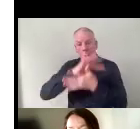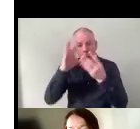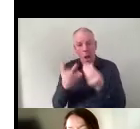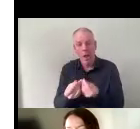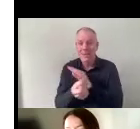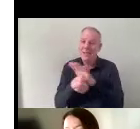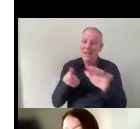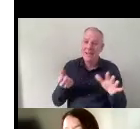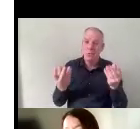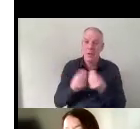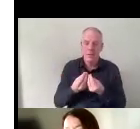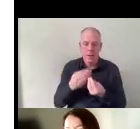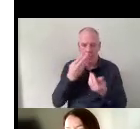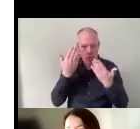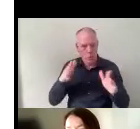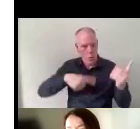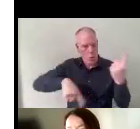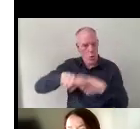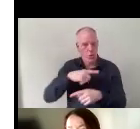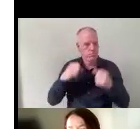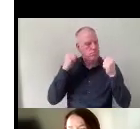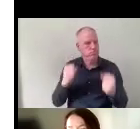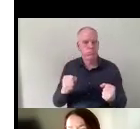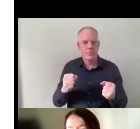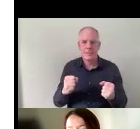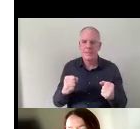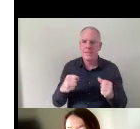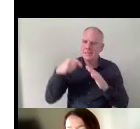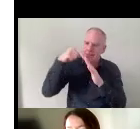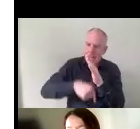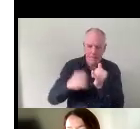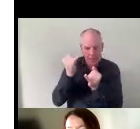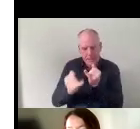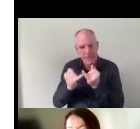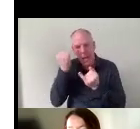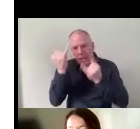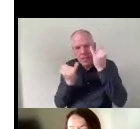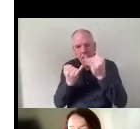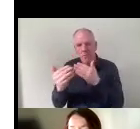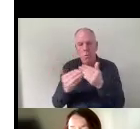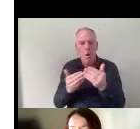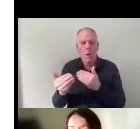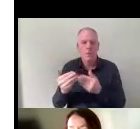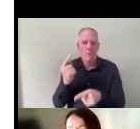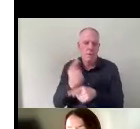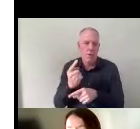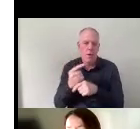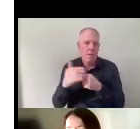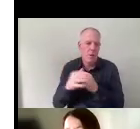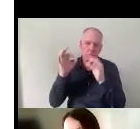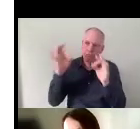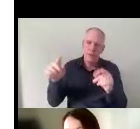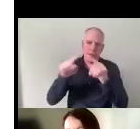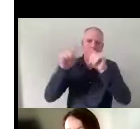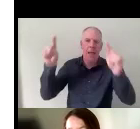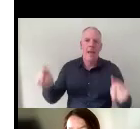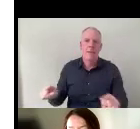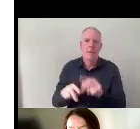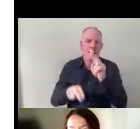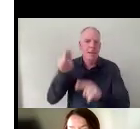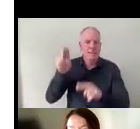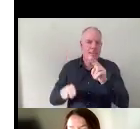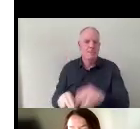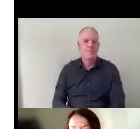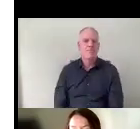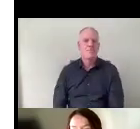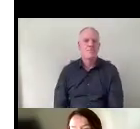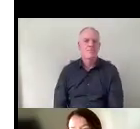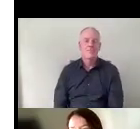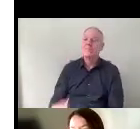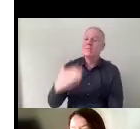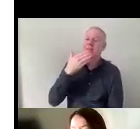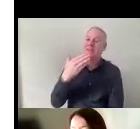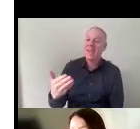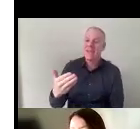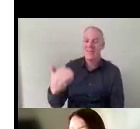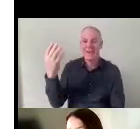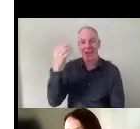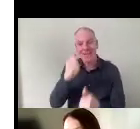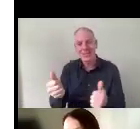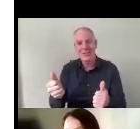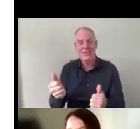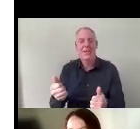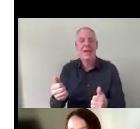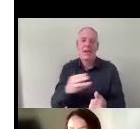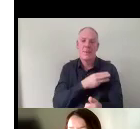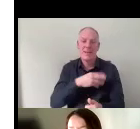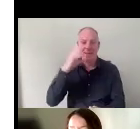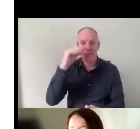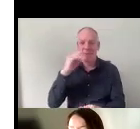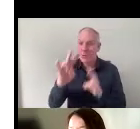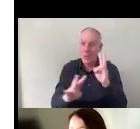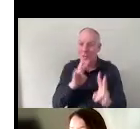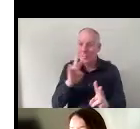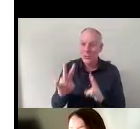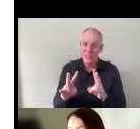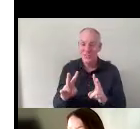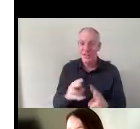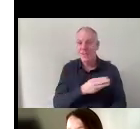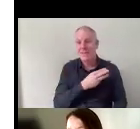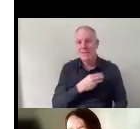together really gave us a very detailed idea of this incredible panel. So thank you so much for your attention, and please let us know if you have any questions about